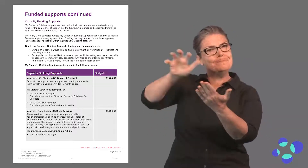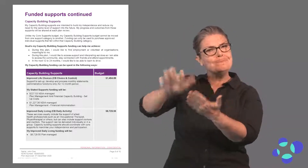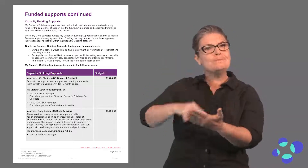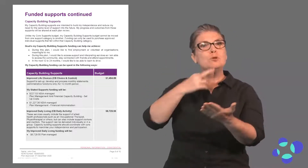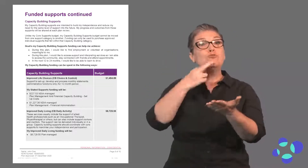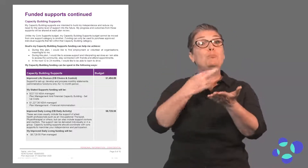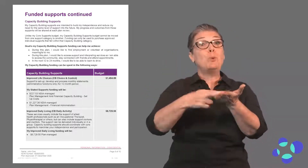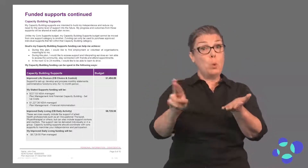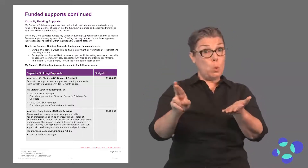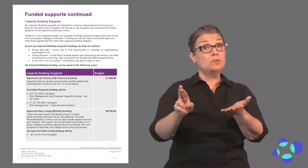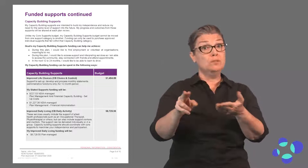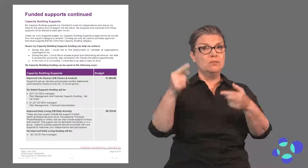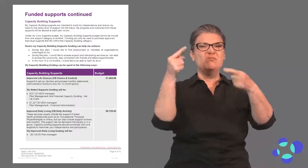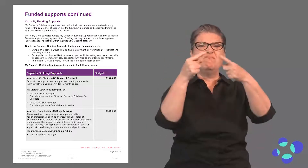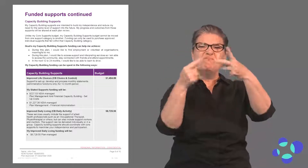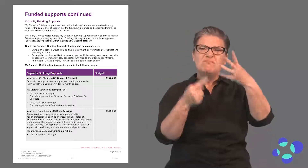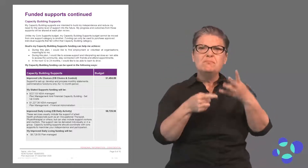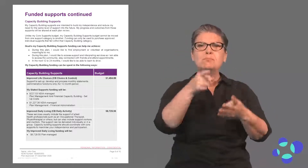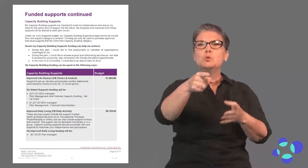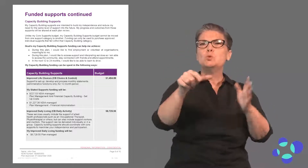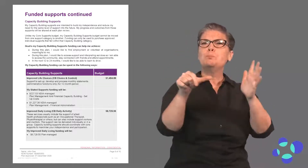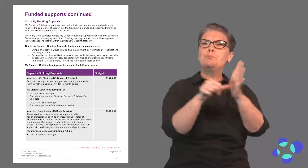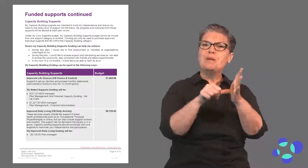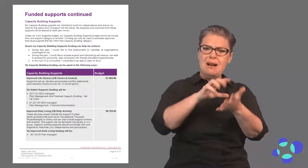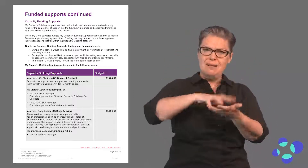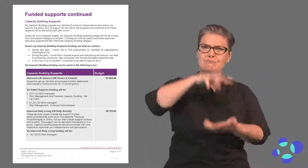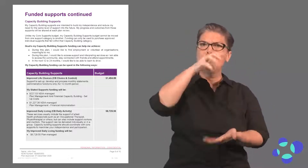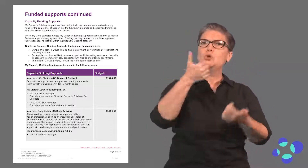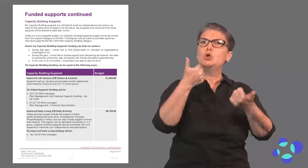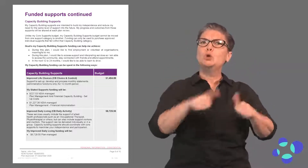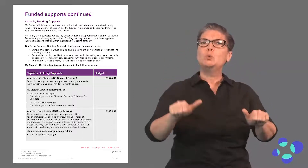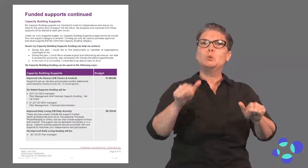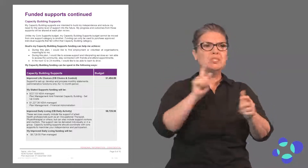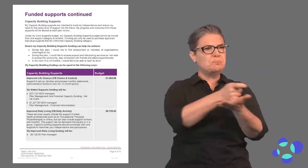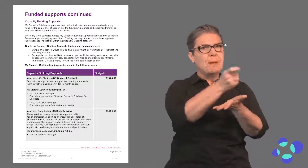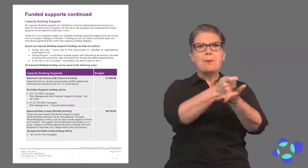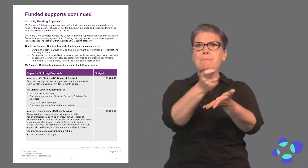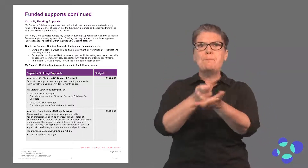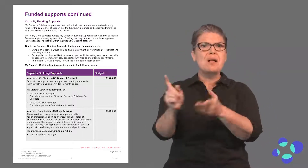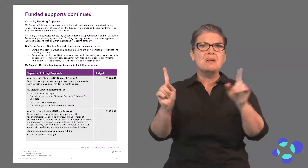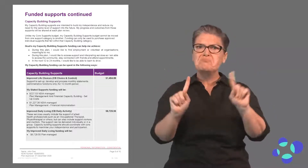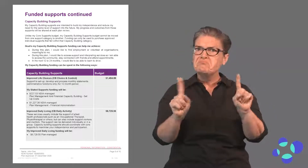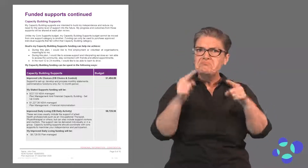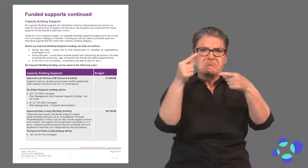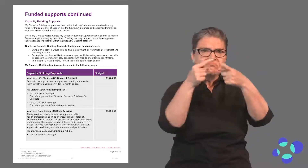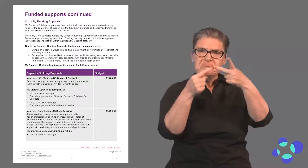will create a report outlining what the funds were used for